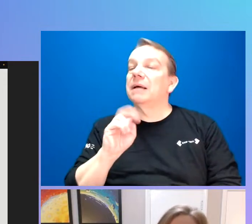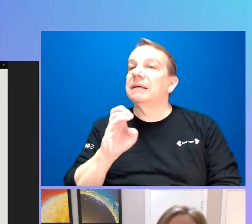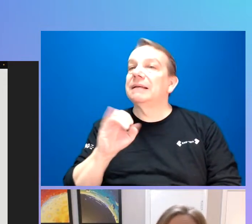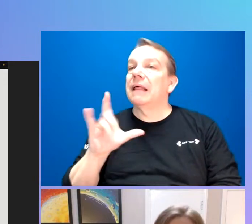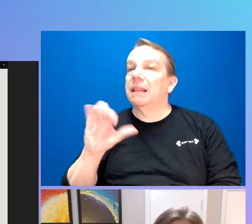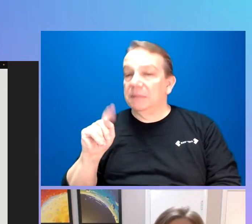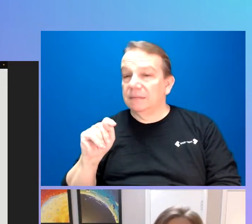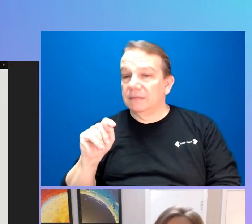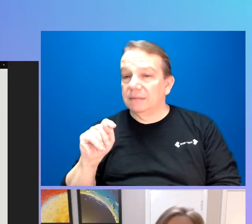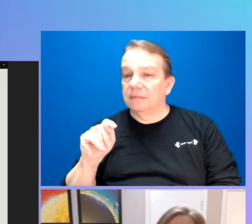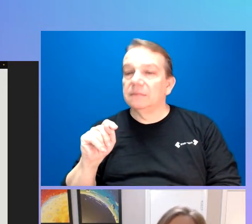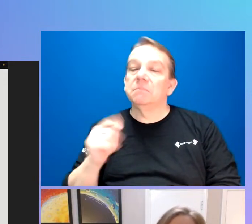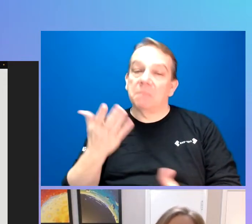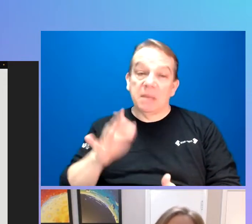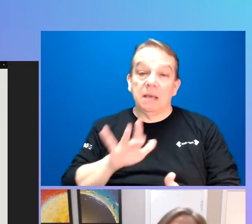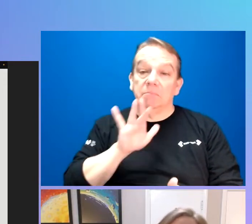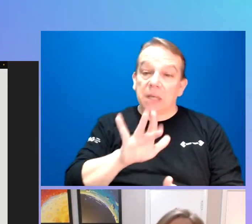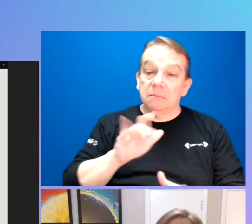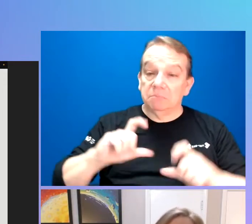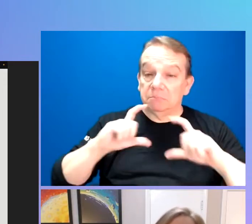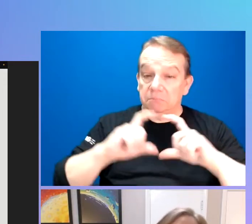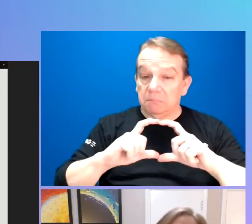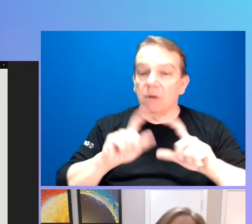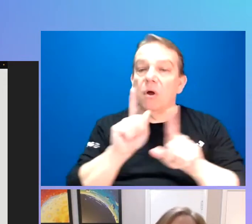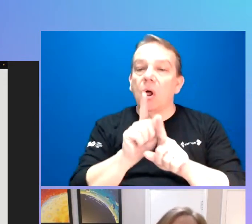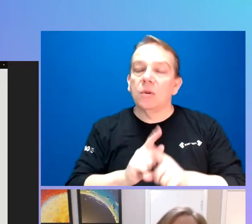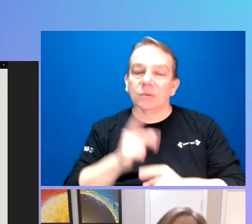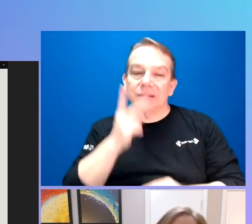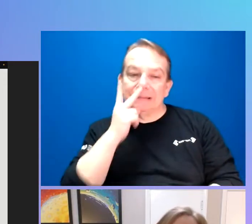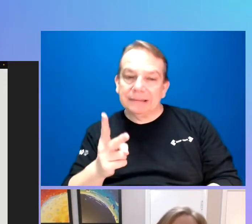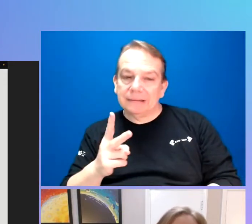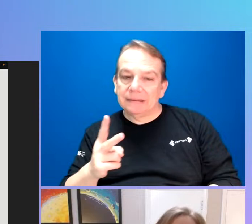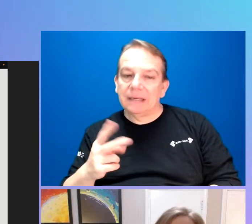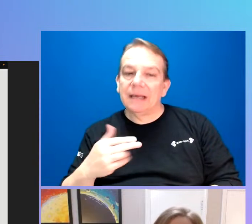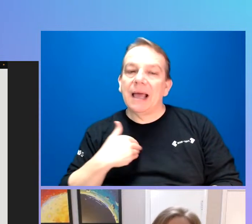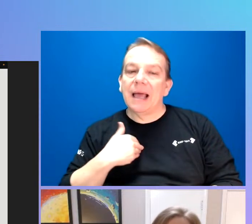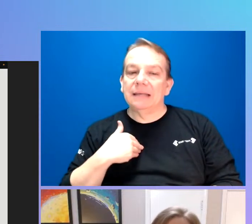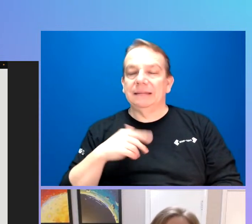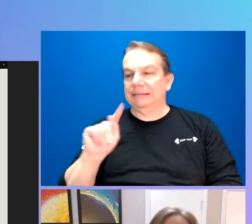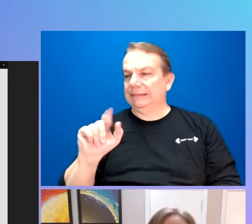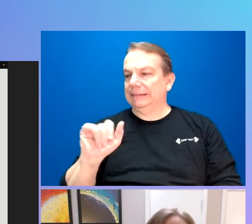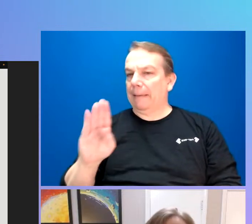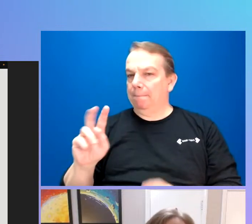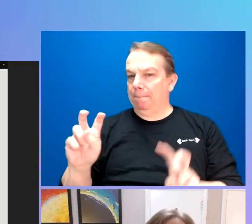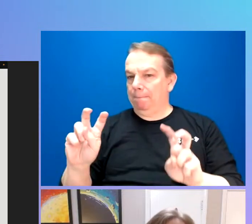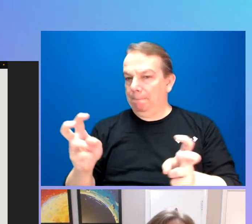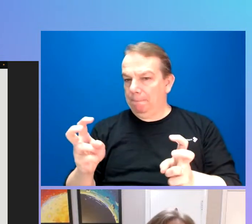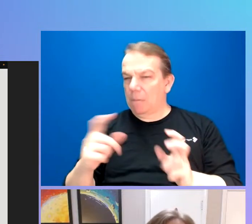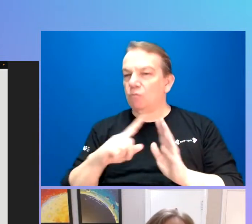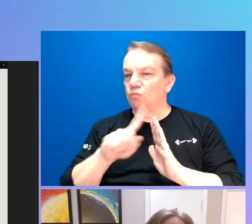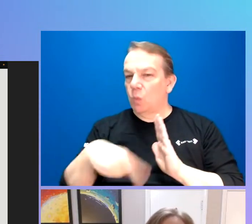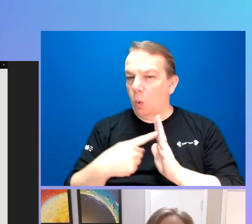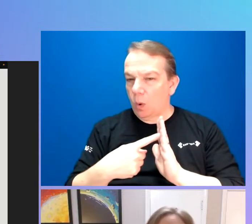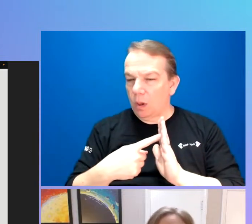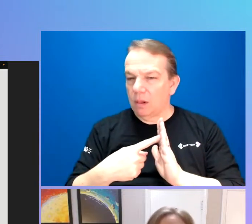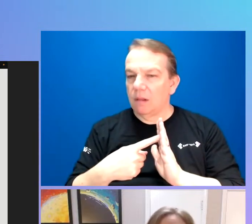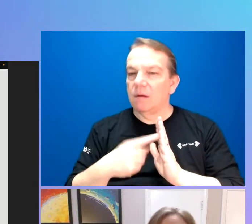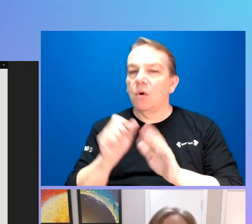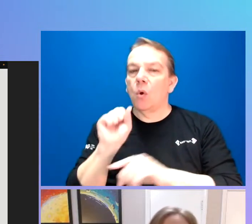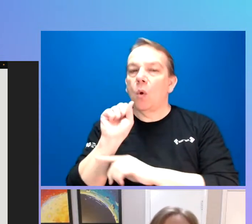might be a button, but I also see that the start tag has a role of tab. I remember that